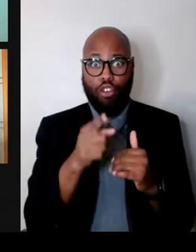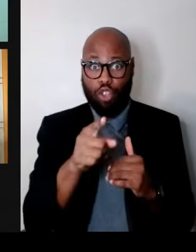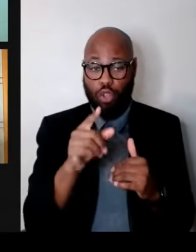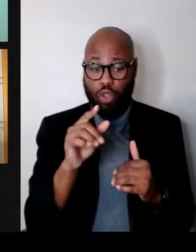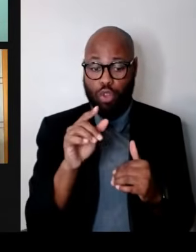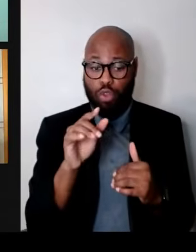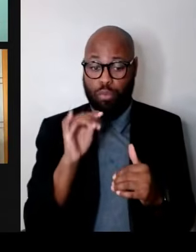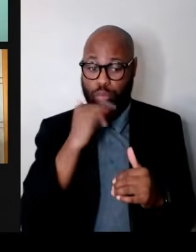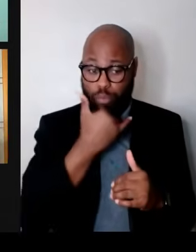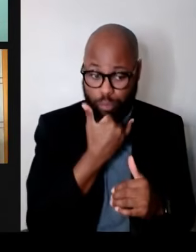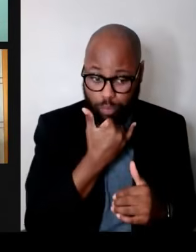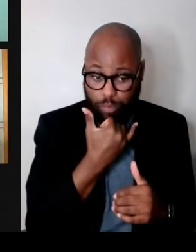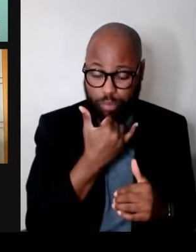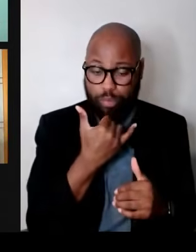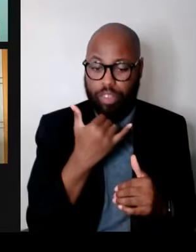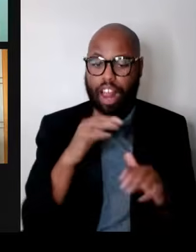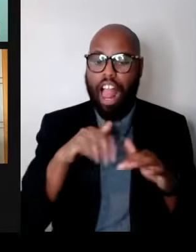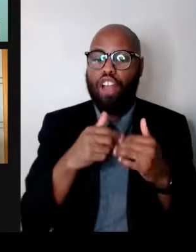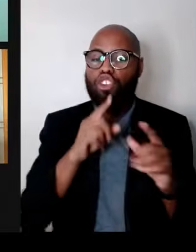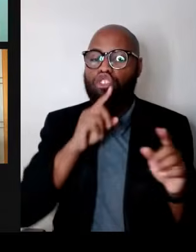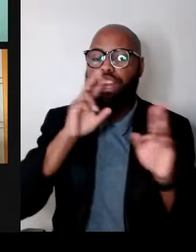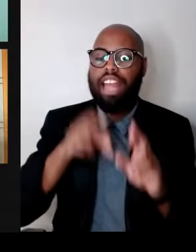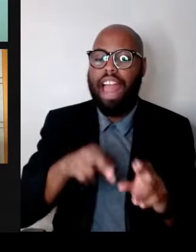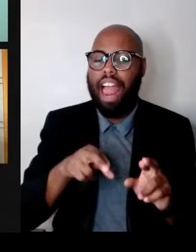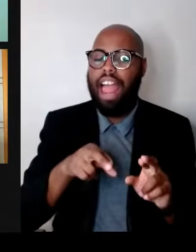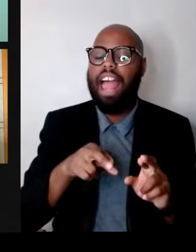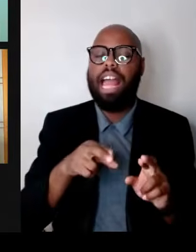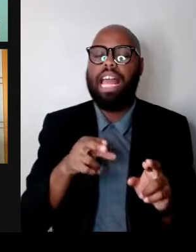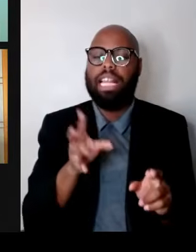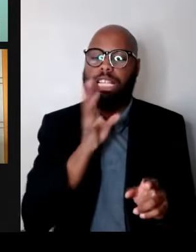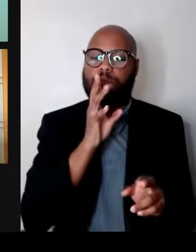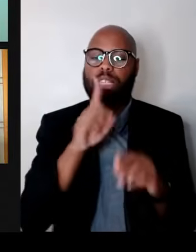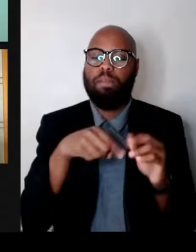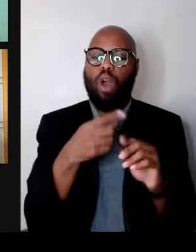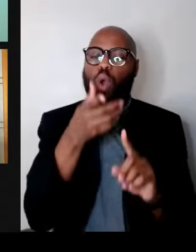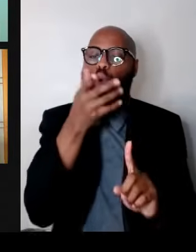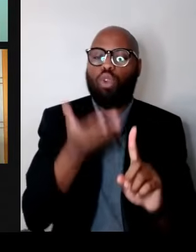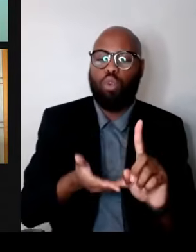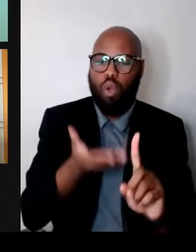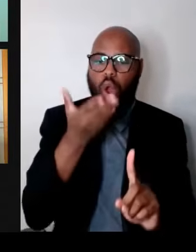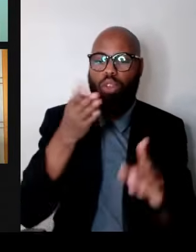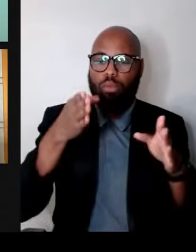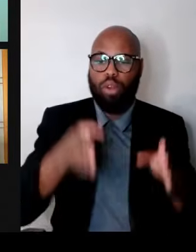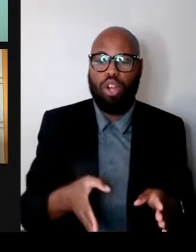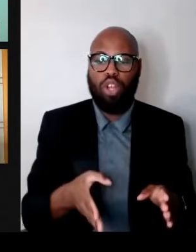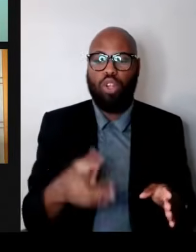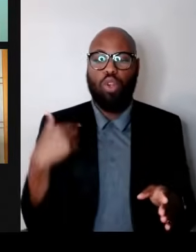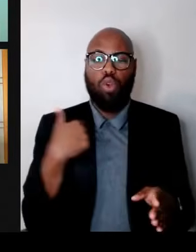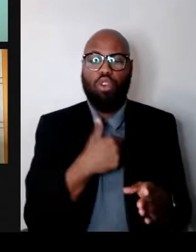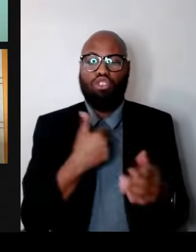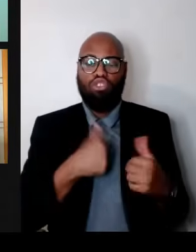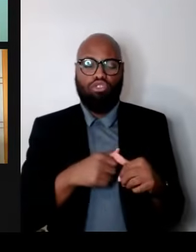So we believe that we in our movement, we don't judge individuals. We judge the system